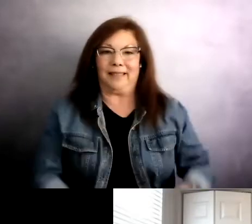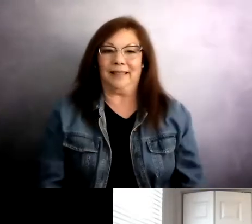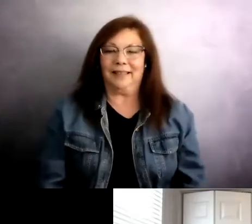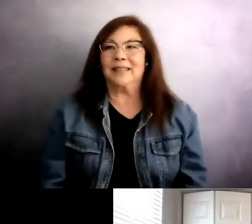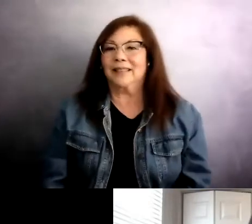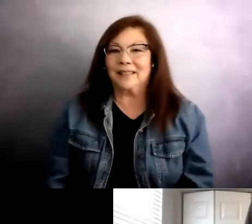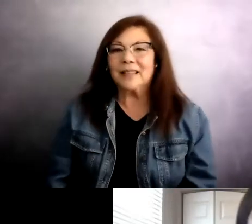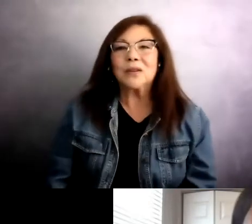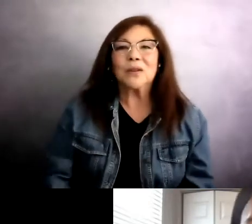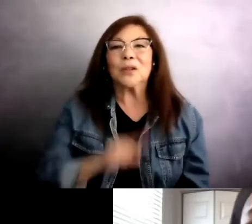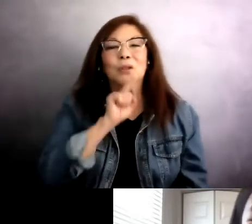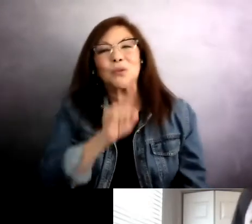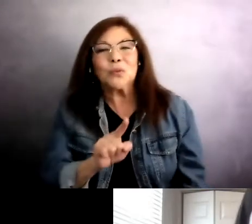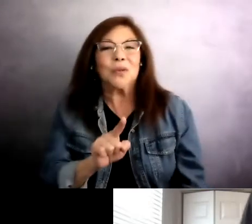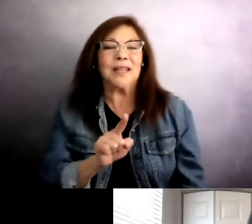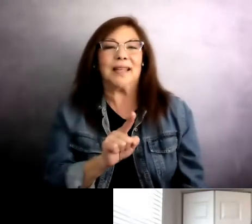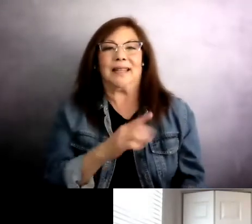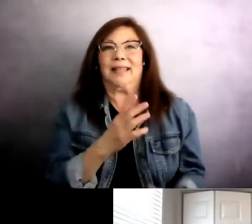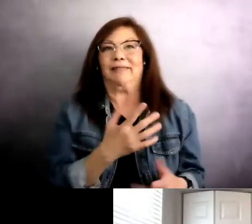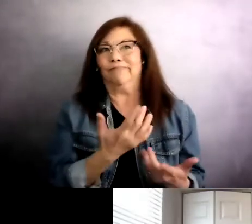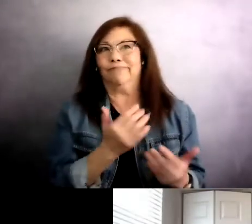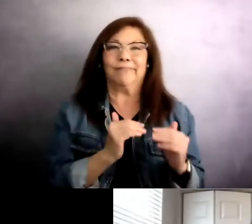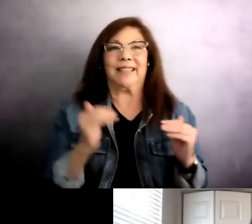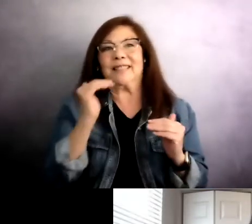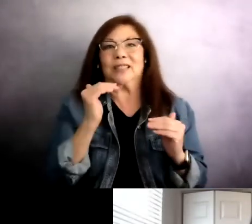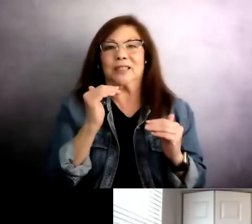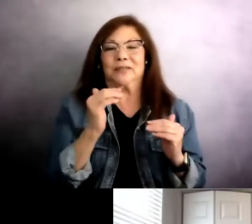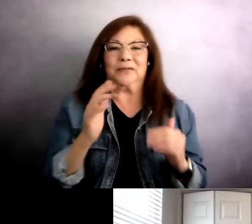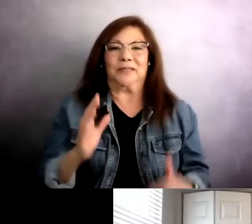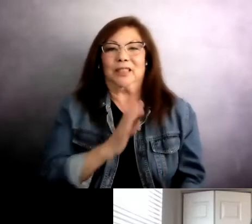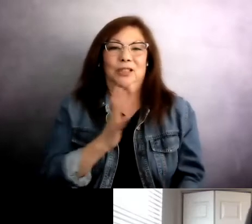It is really excessive and indulgent, and perfect, just like the novel. So the first